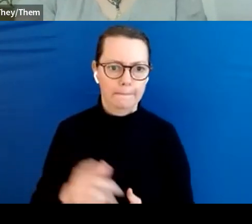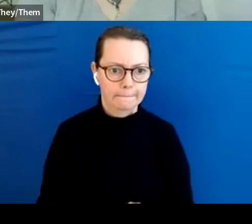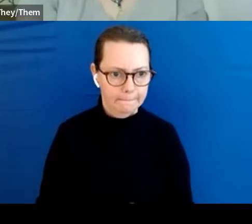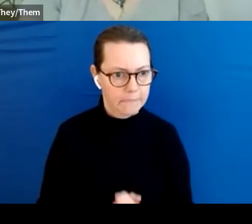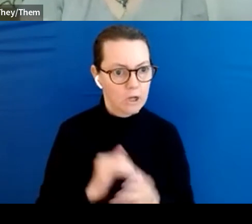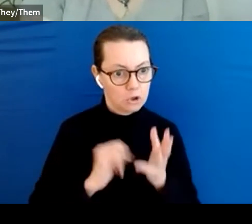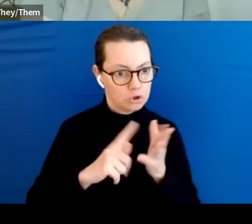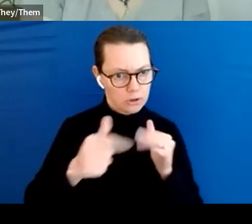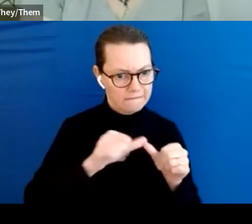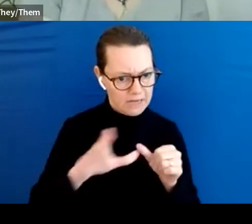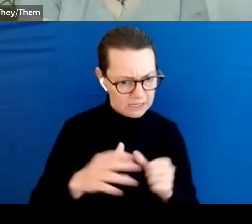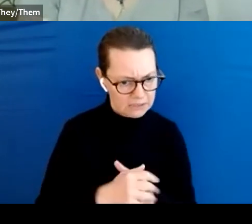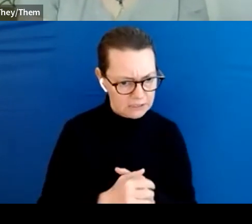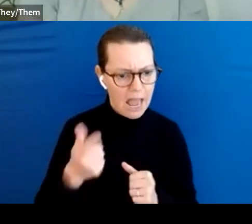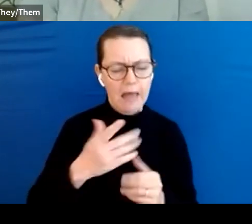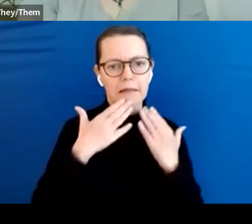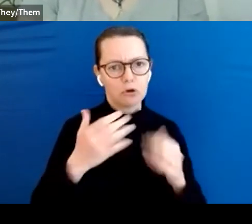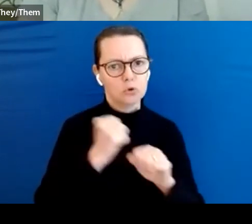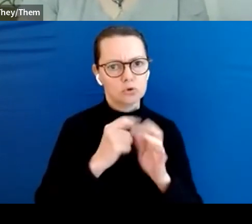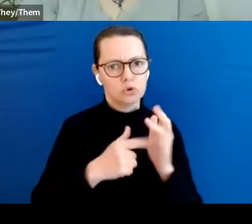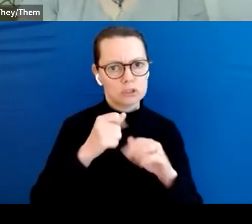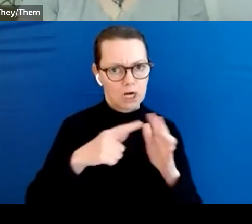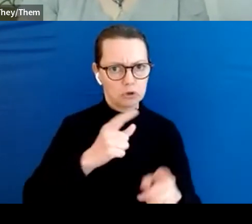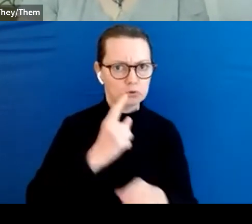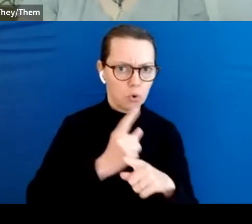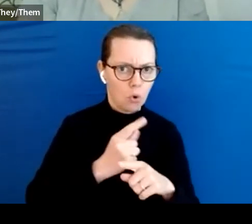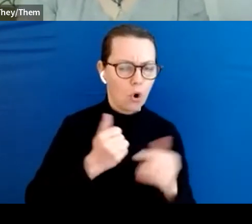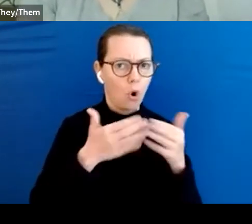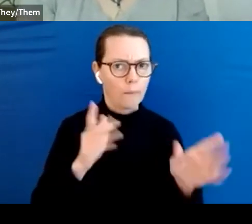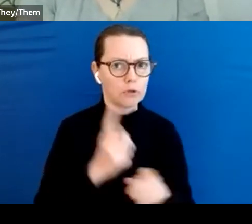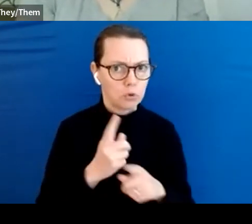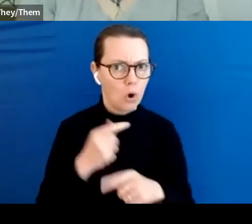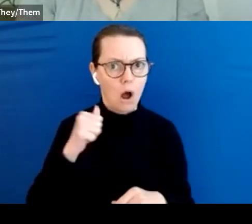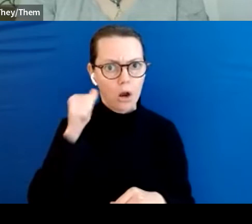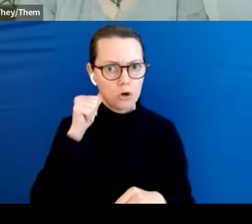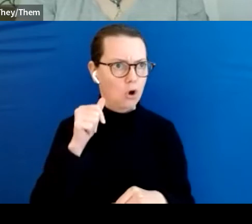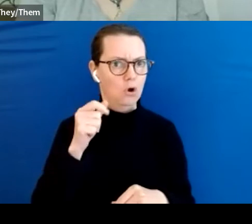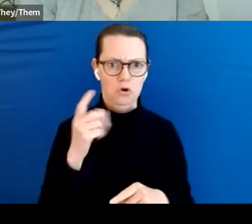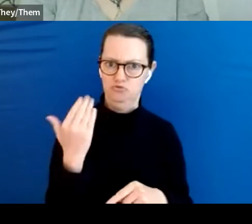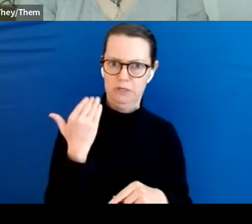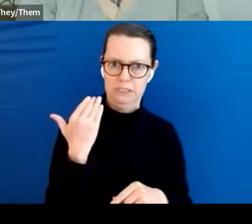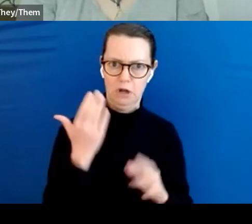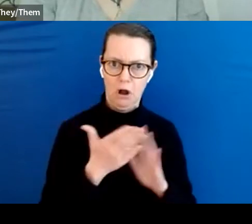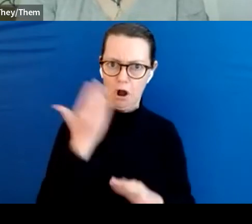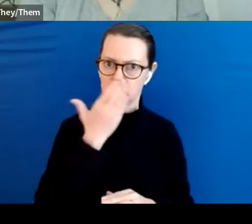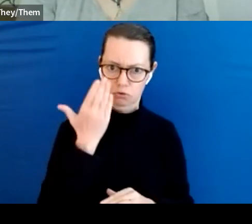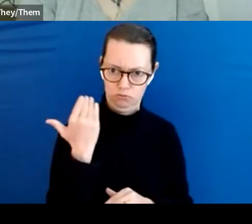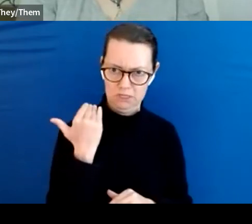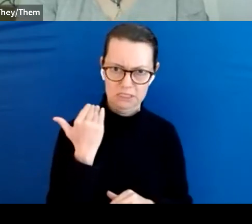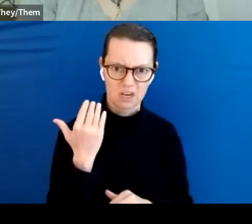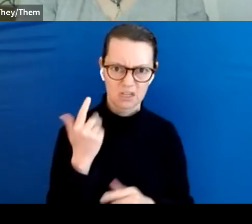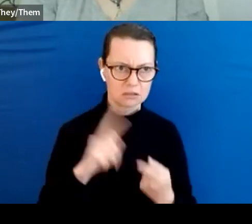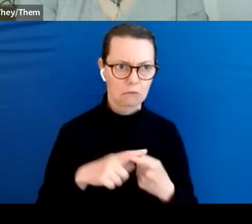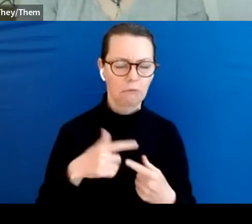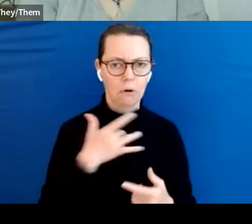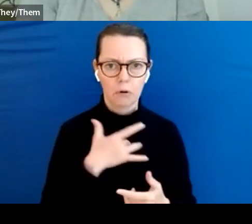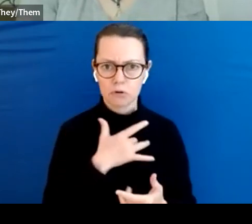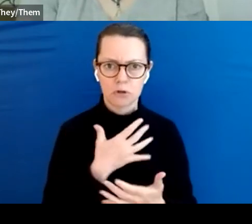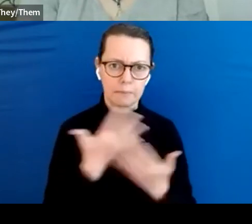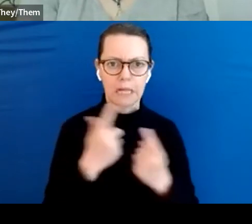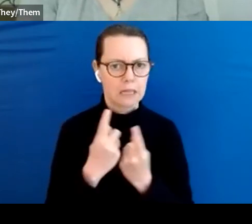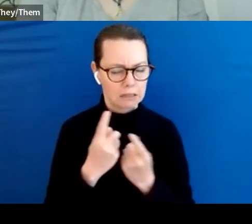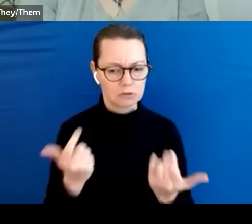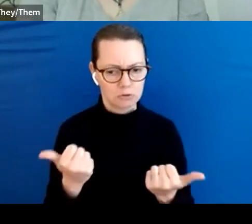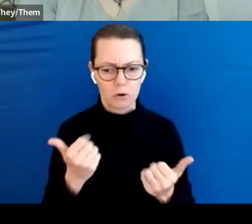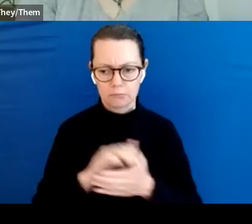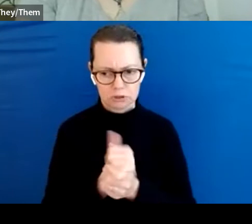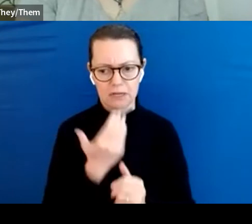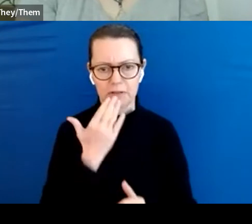It's been tested in Georgia, I really do appreciate you sharing your experiences on this stuff because I know that it's quite recent and it's it's quite a big deal in in your life so I really do appreciate it.